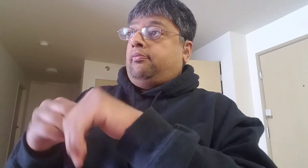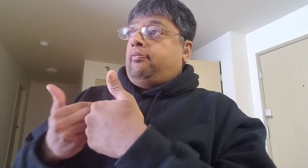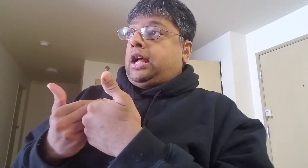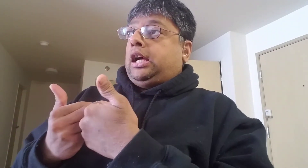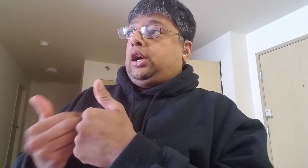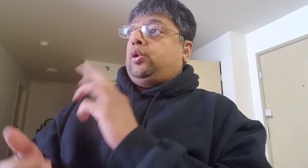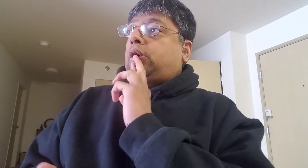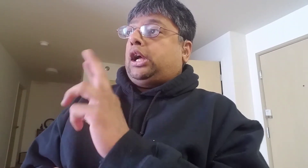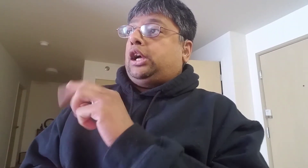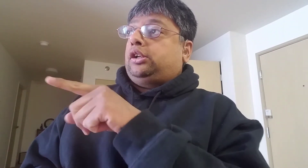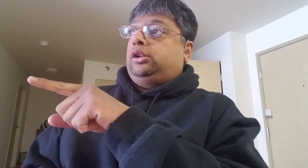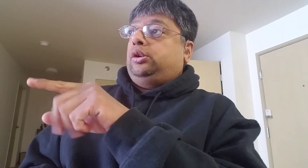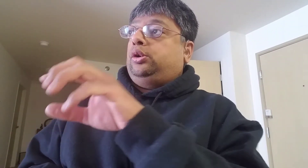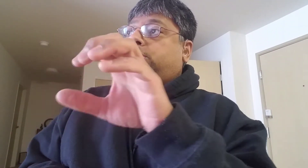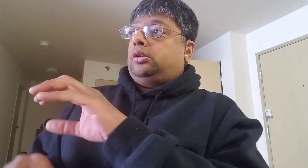"How are you doing today?" (looking at other person)